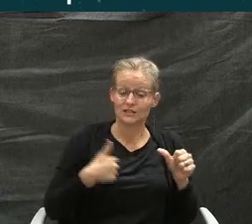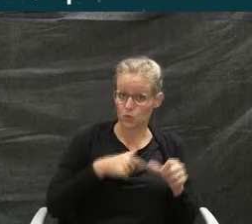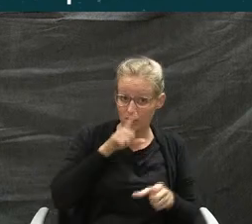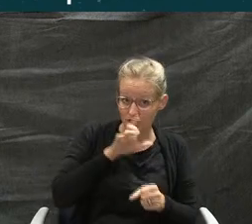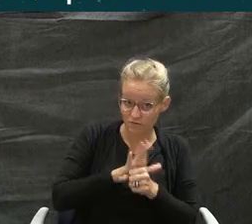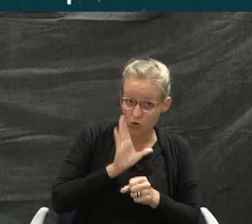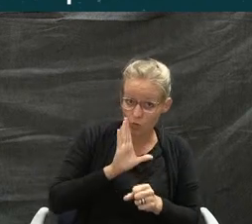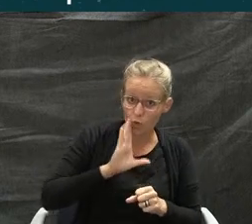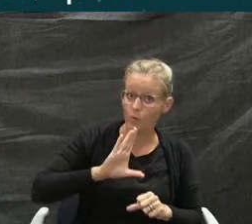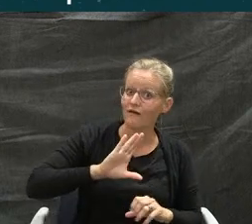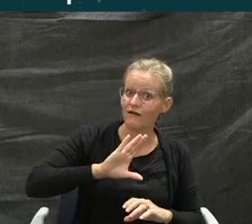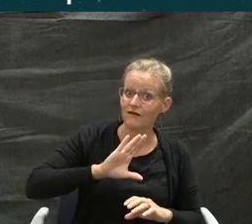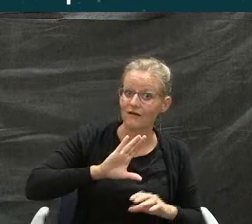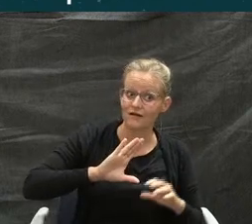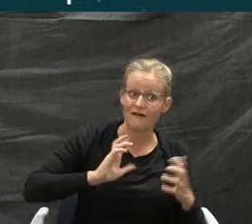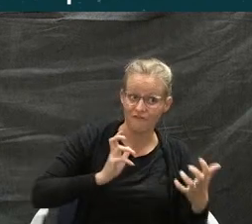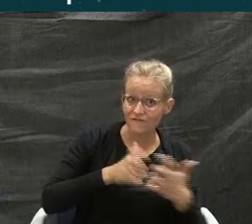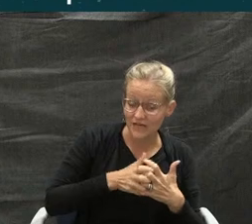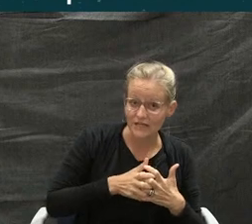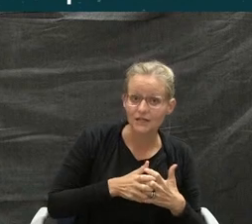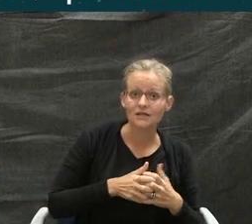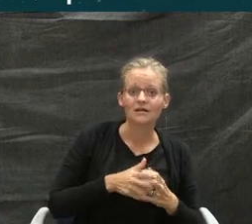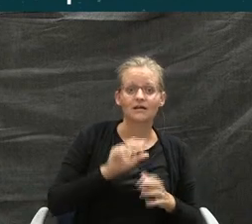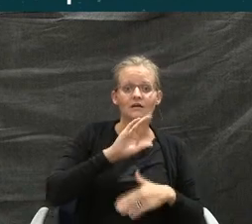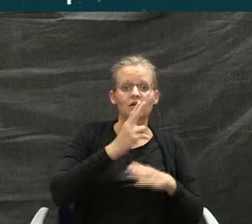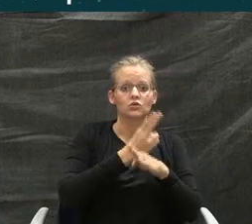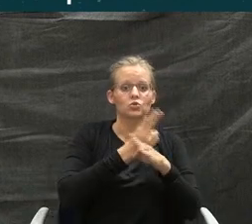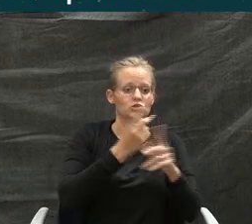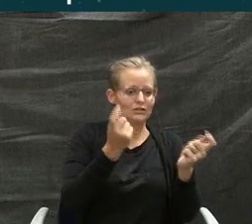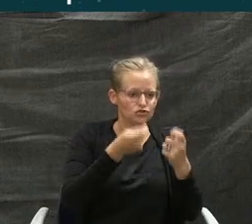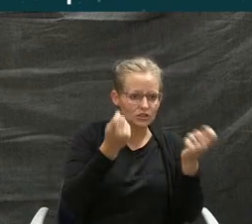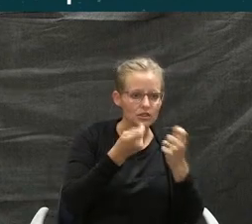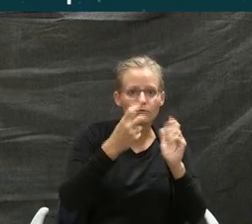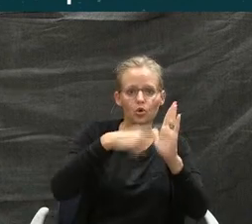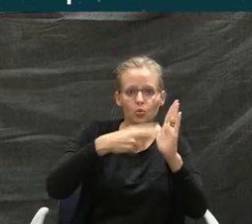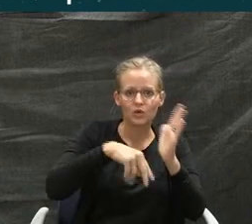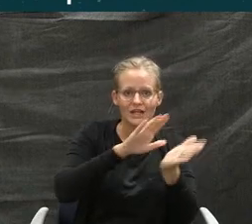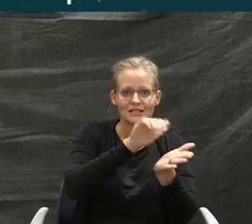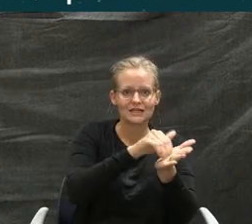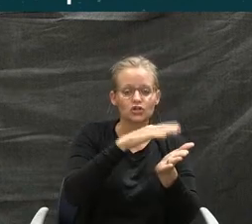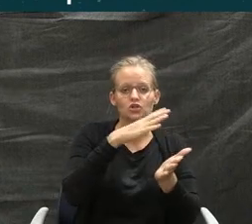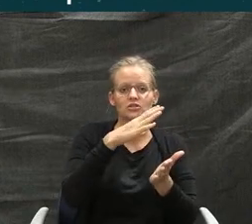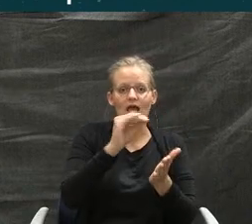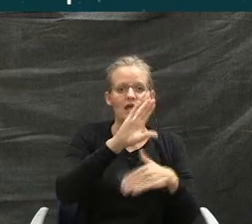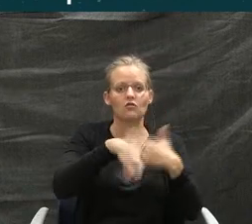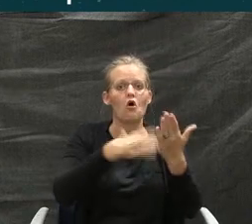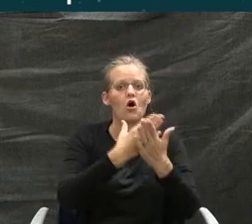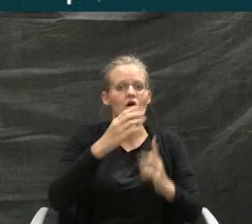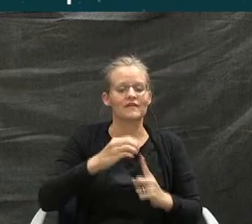We're using the gyms Media Center, specialist bases and all their rooms so that students can space out into those 15 student